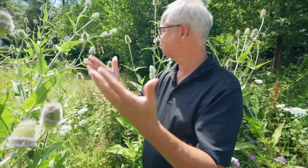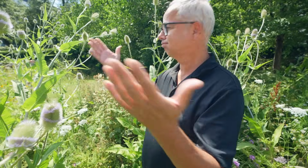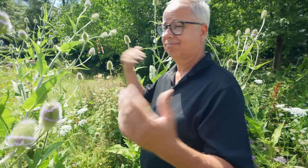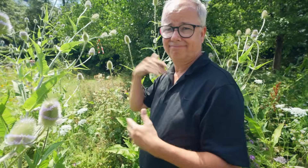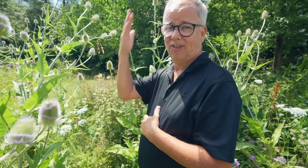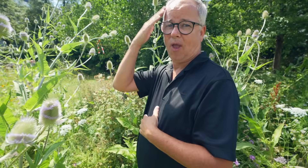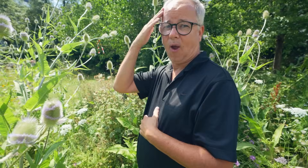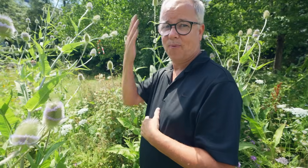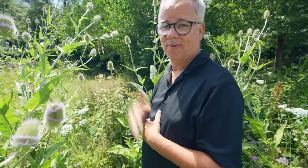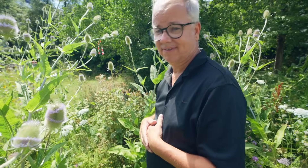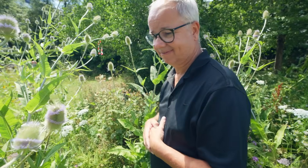That I know!